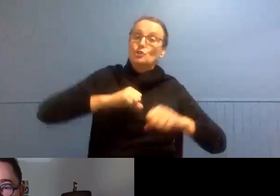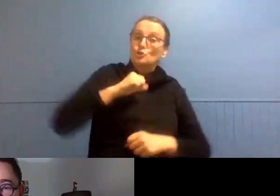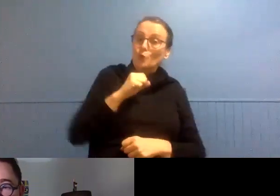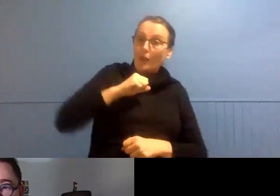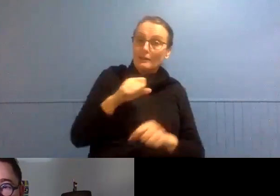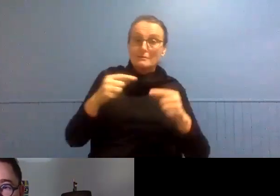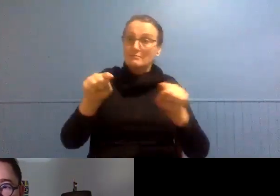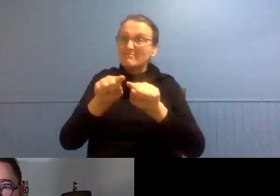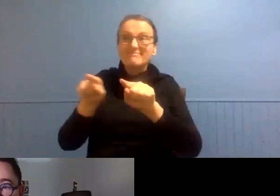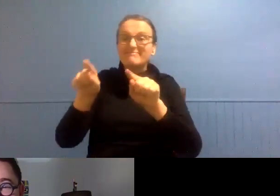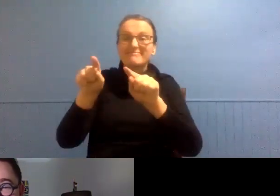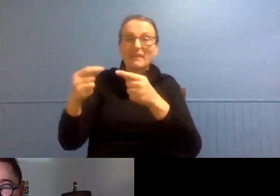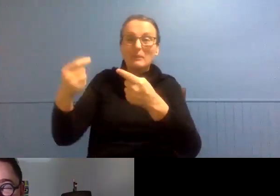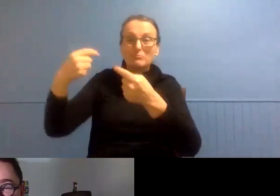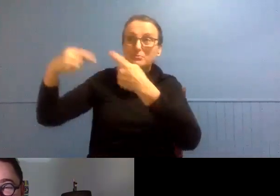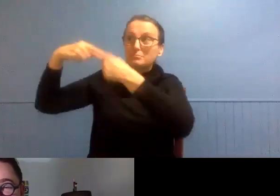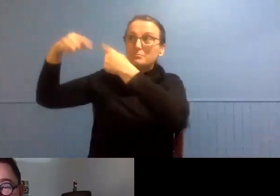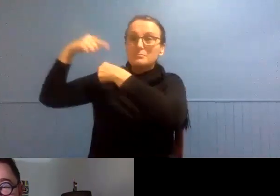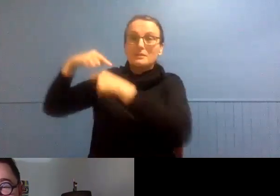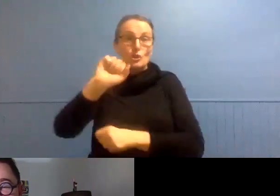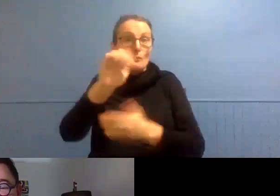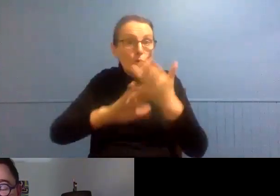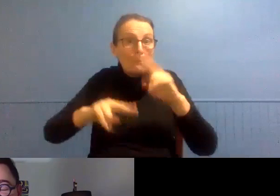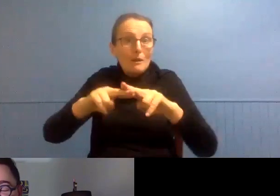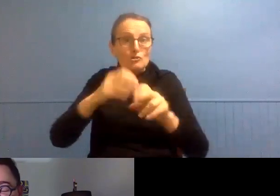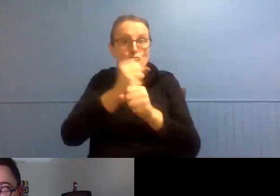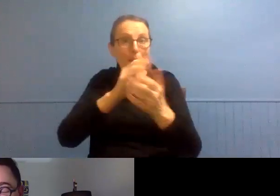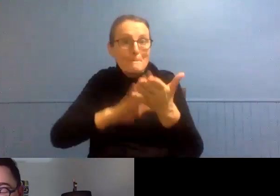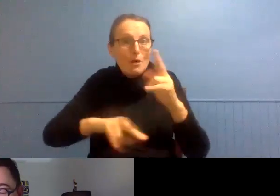within our parents, grandparents, great grandparents, a mixture of